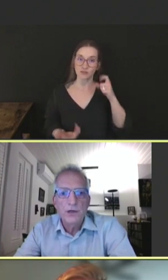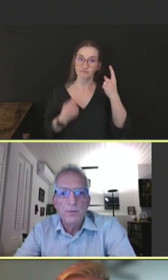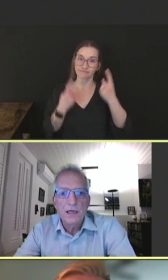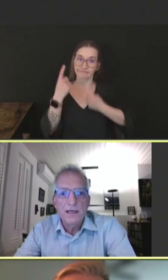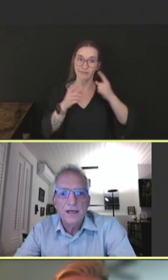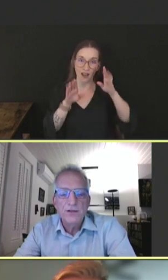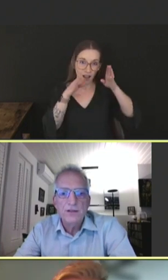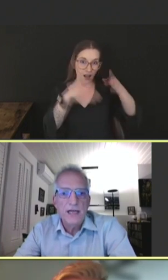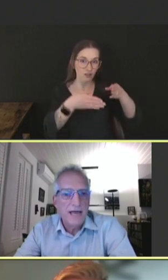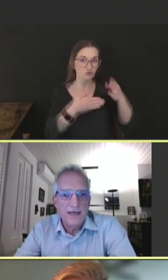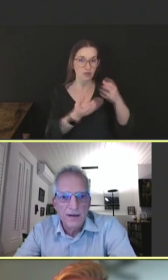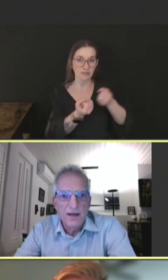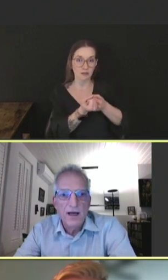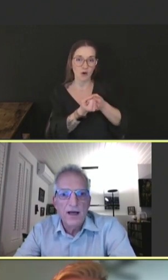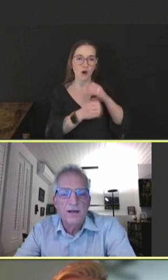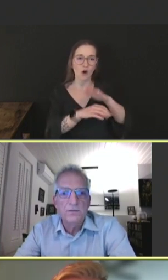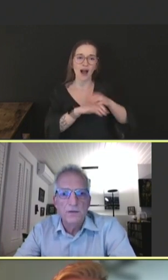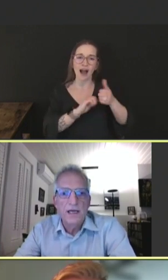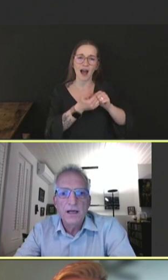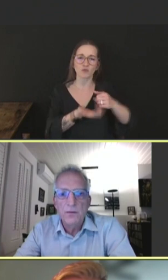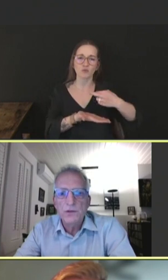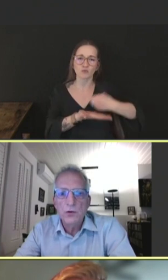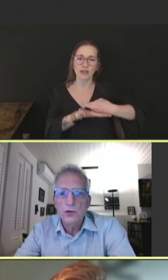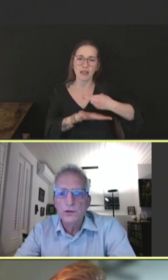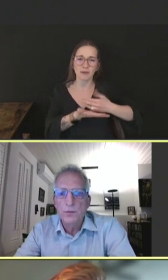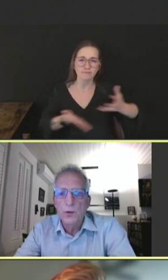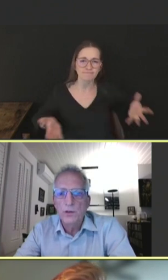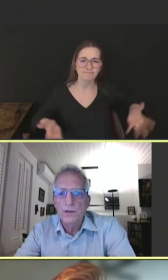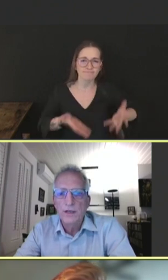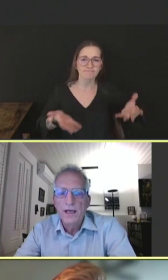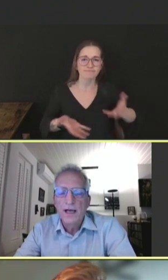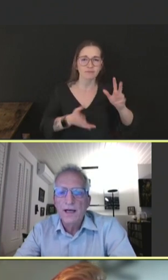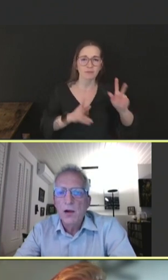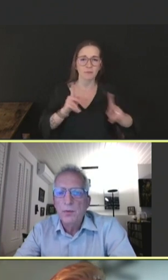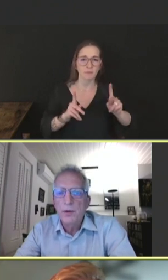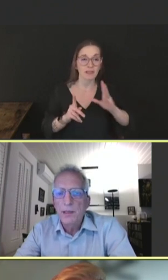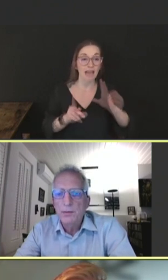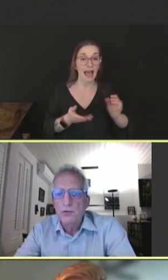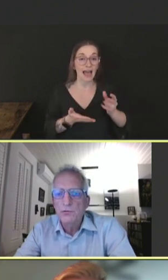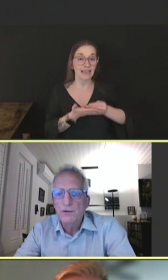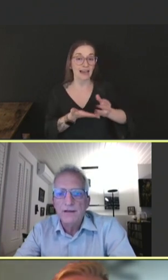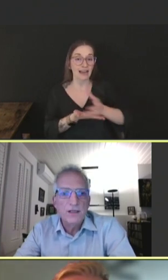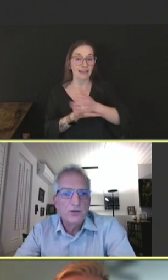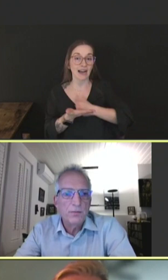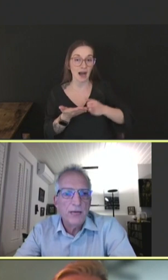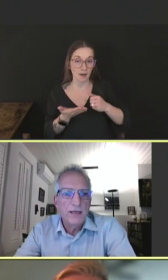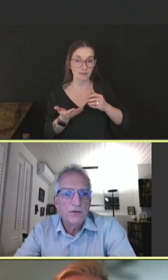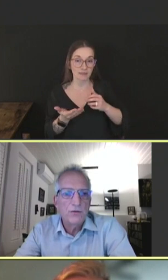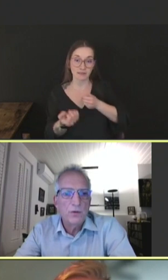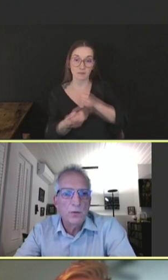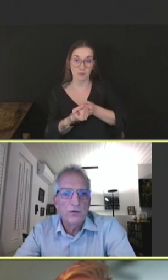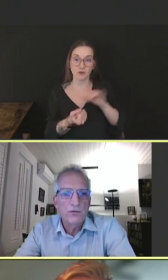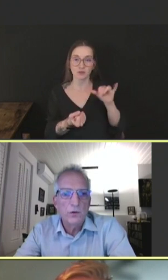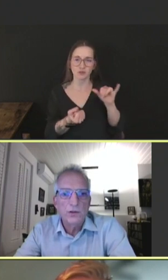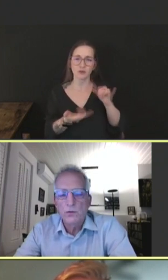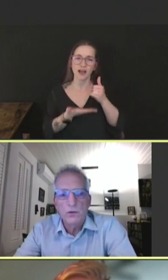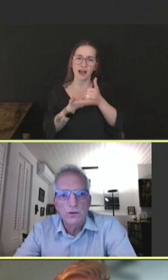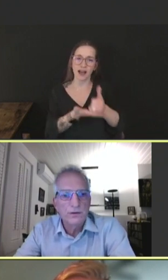rehabilitation and income social support and help people to transition back into the workforce or